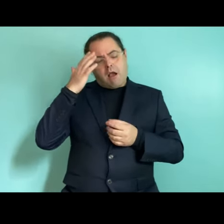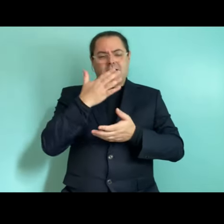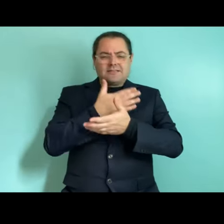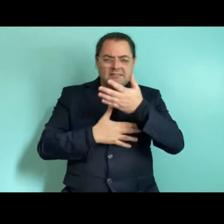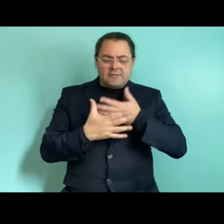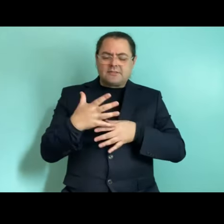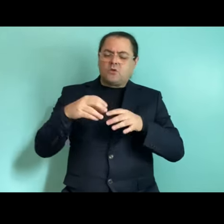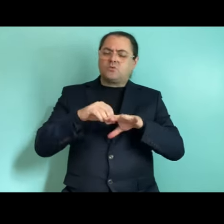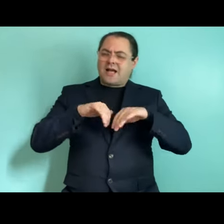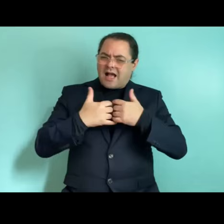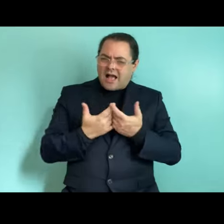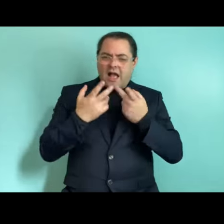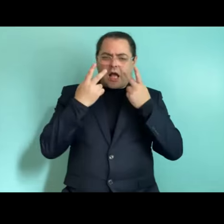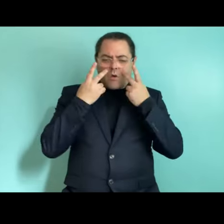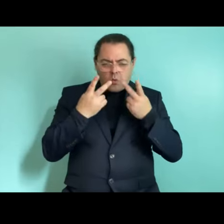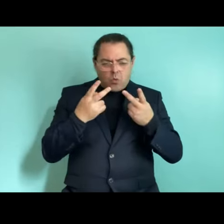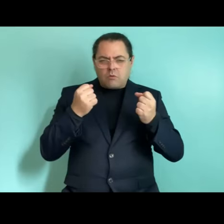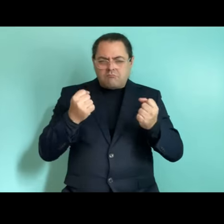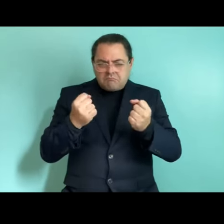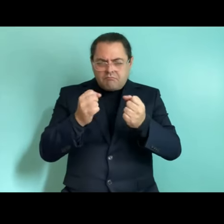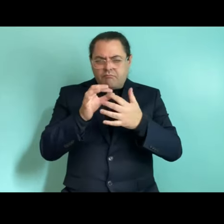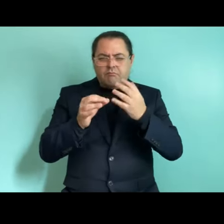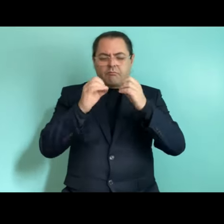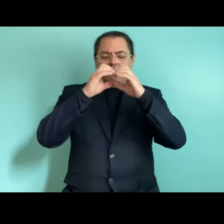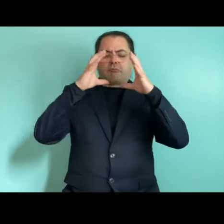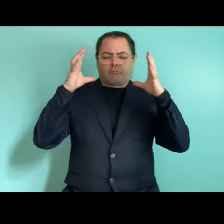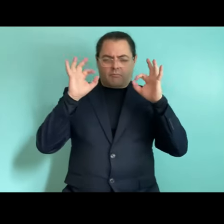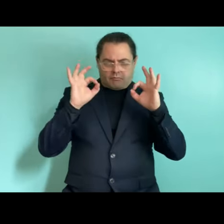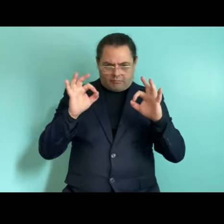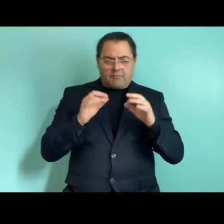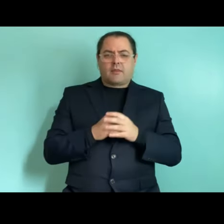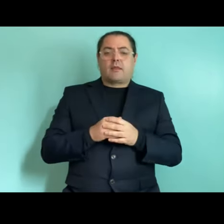And from there, the top. 12:15:52 As the selected me as the fourth